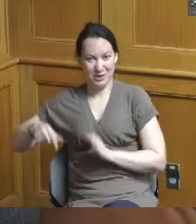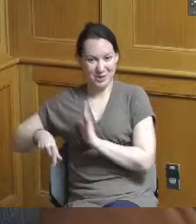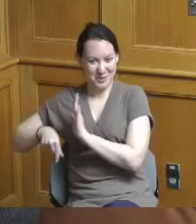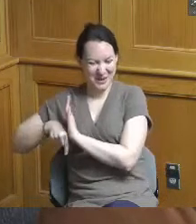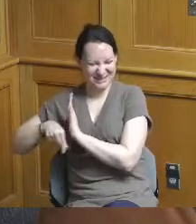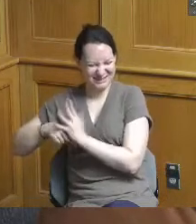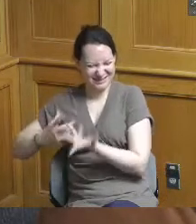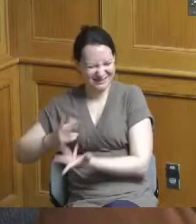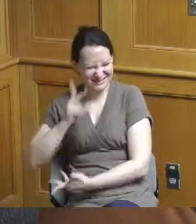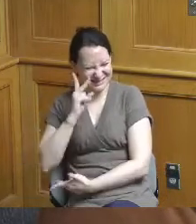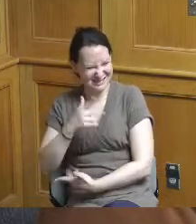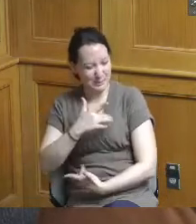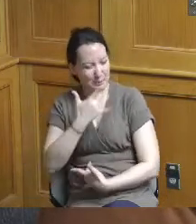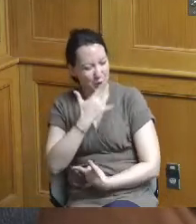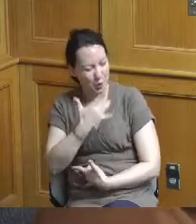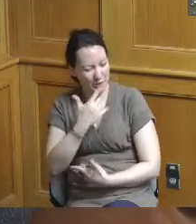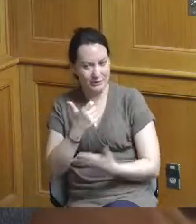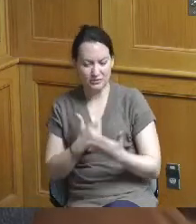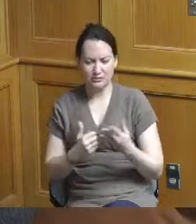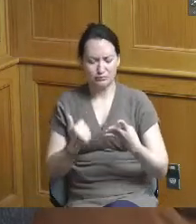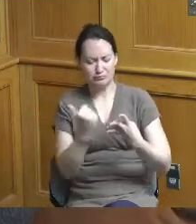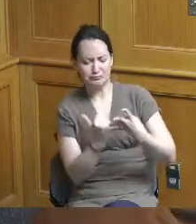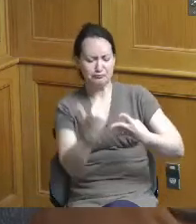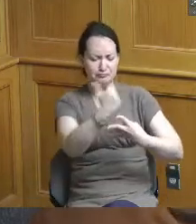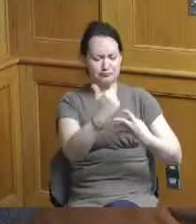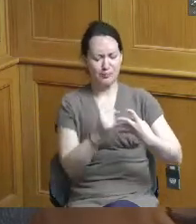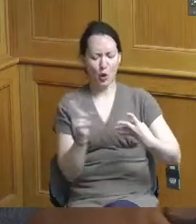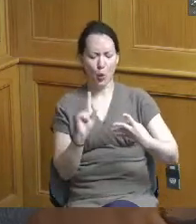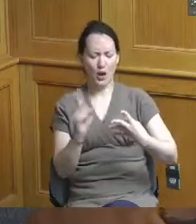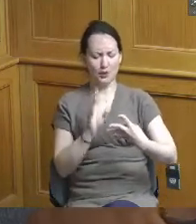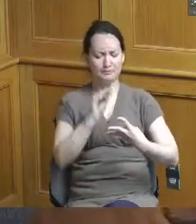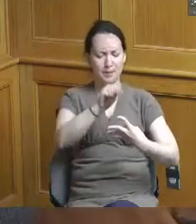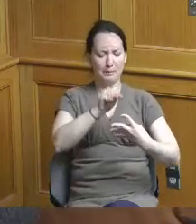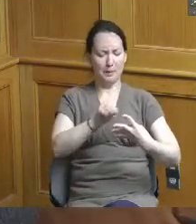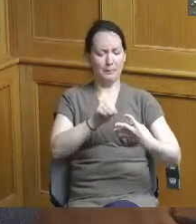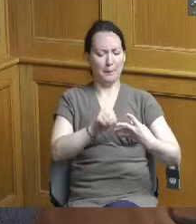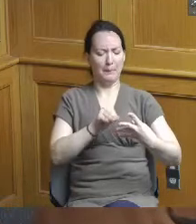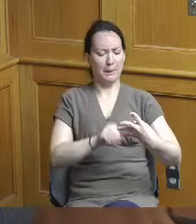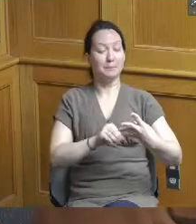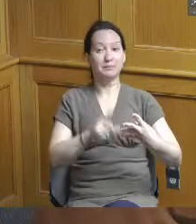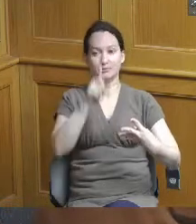of the things I would like to see is where will these initiatives fall I like to see us to front